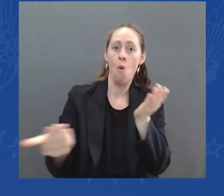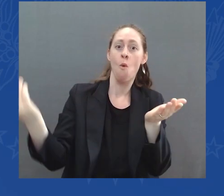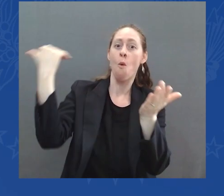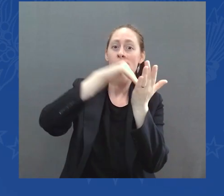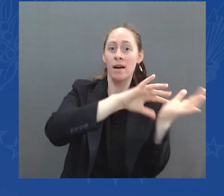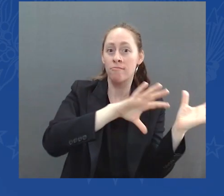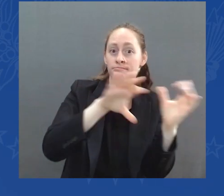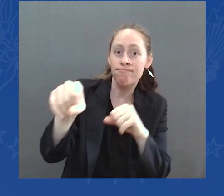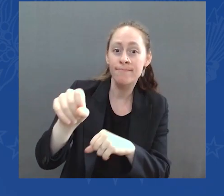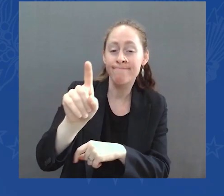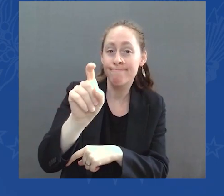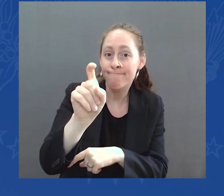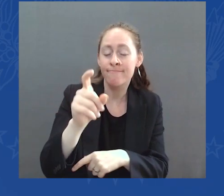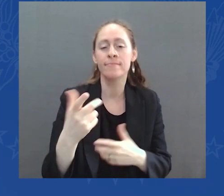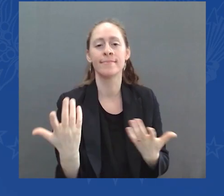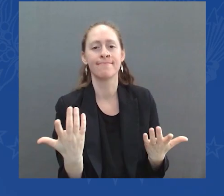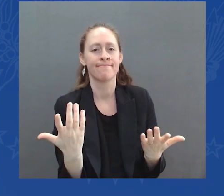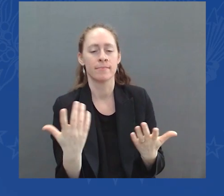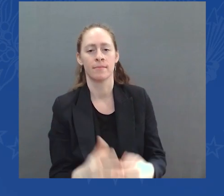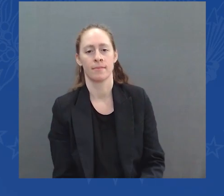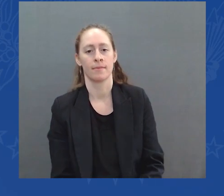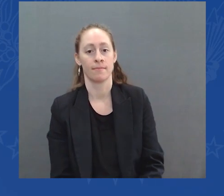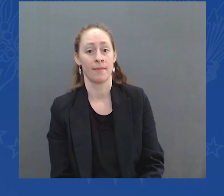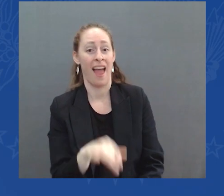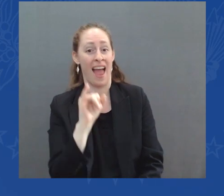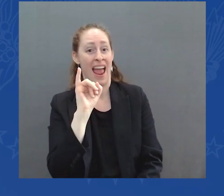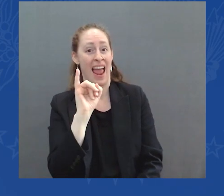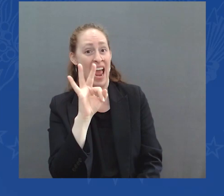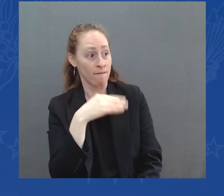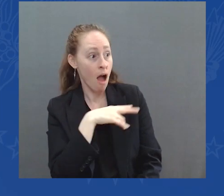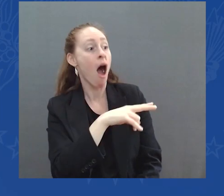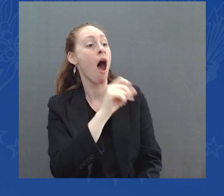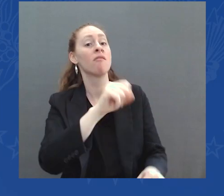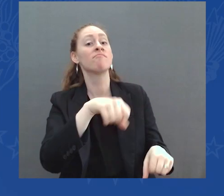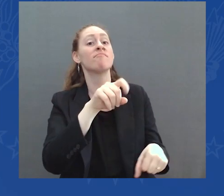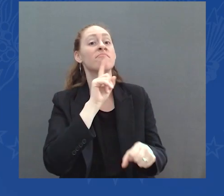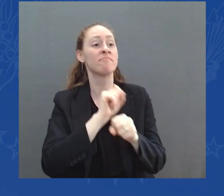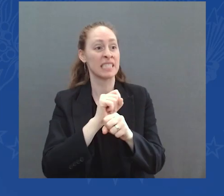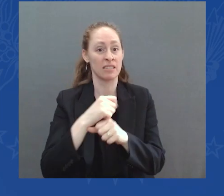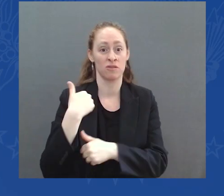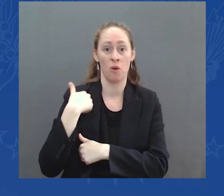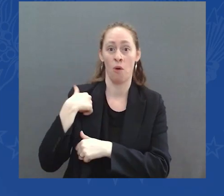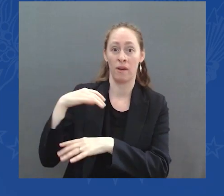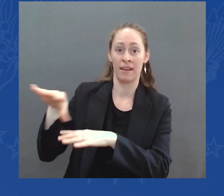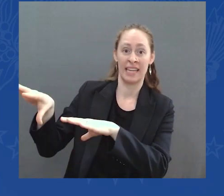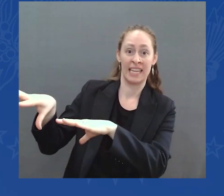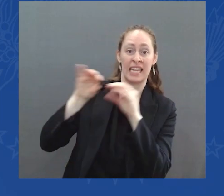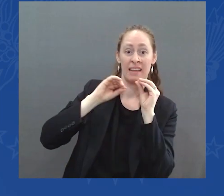the idea he's pulling all of those troops out from around Kyiv and moving south -- there's no evidence that he's done that.